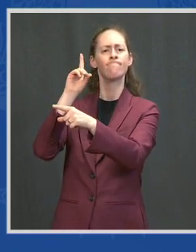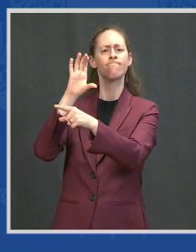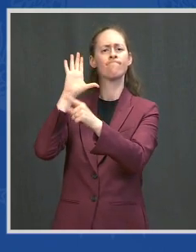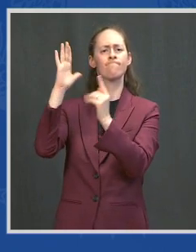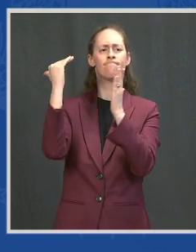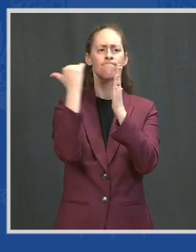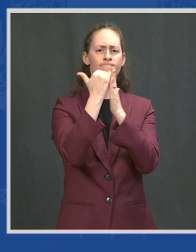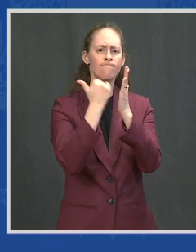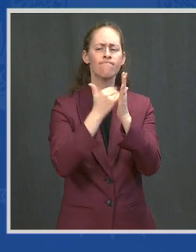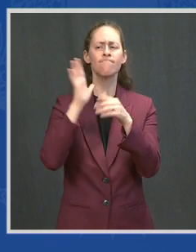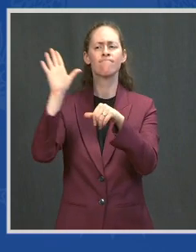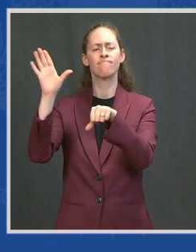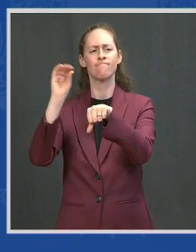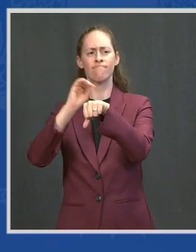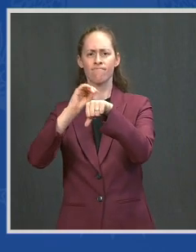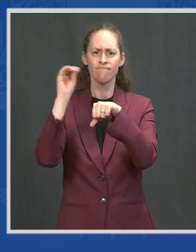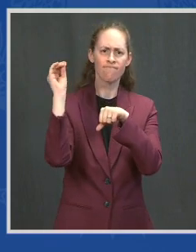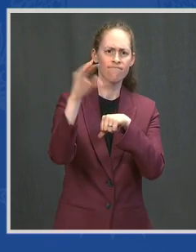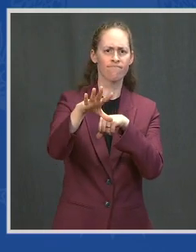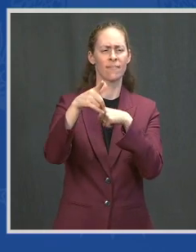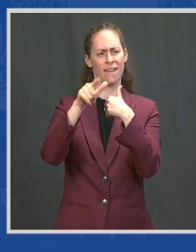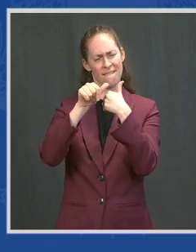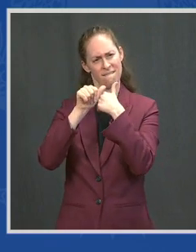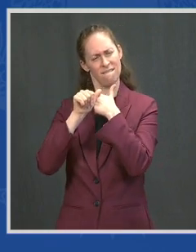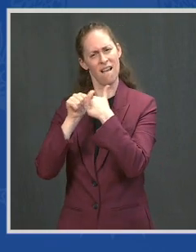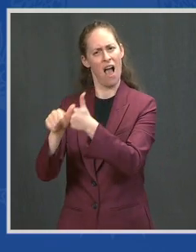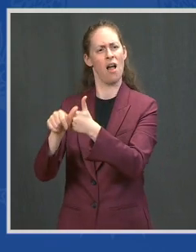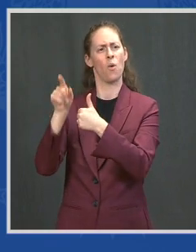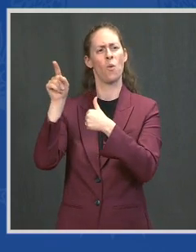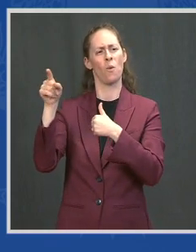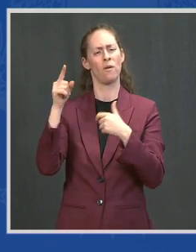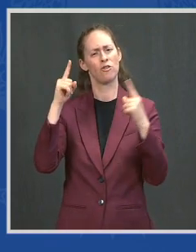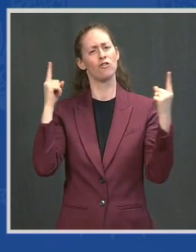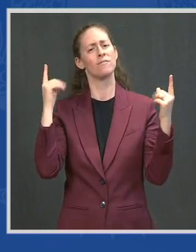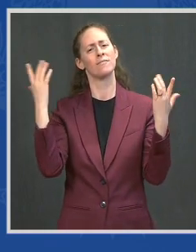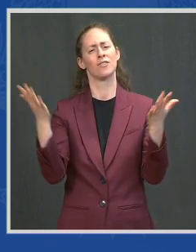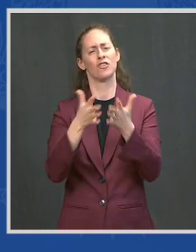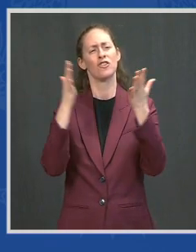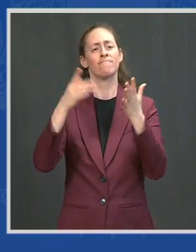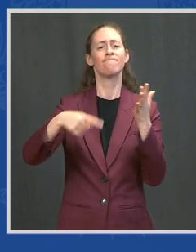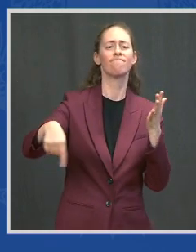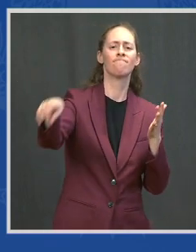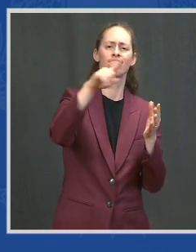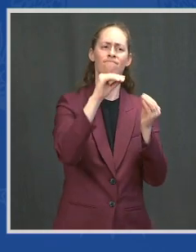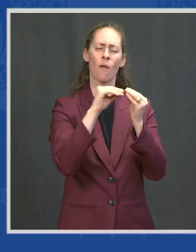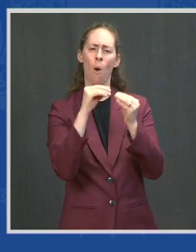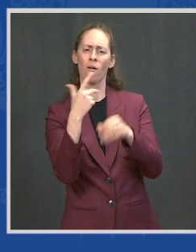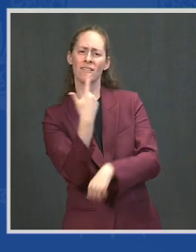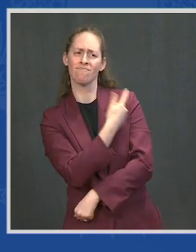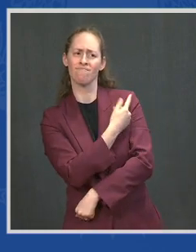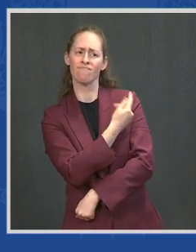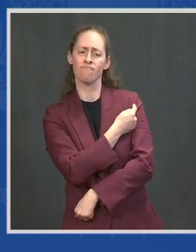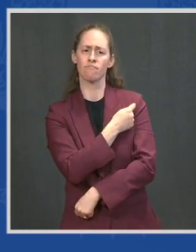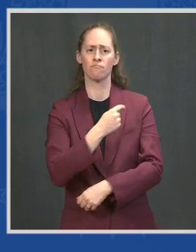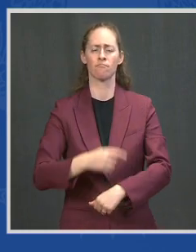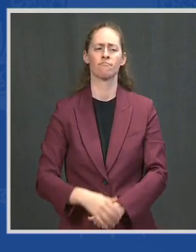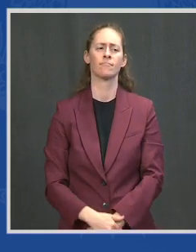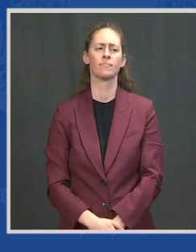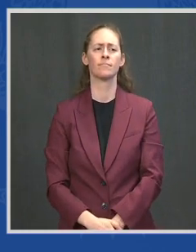as we work to get more people vaccinated. And to clear up any confusion, the good news is that last week